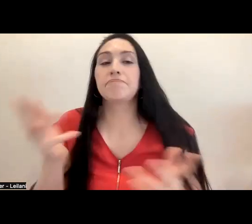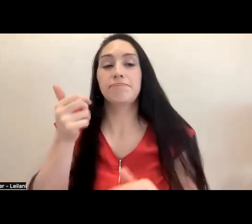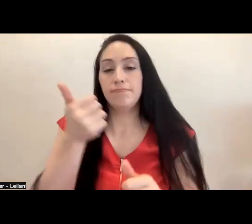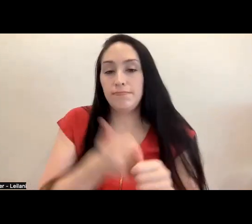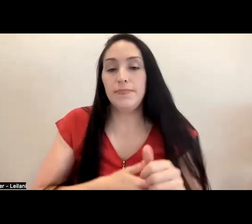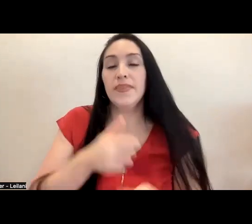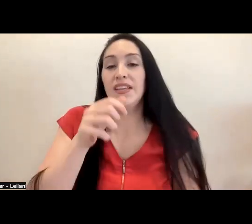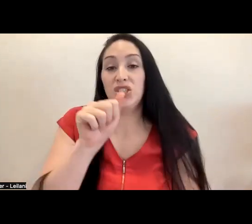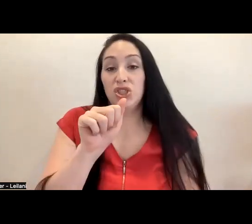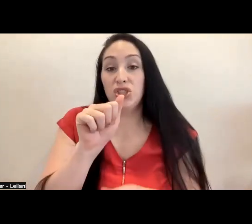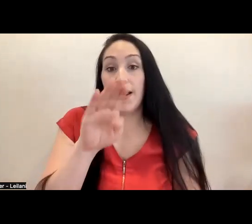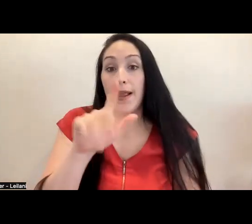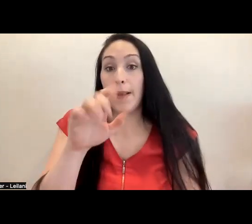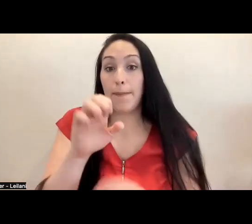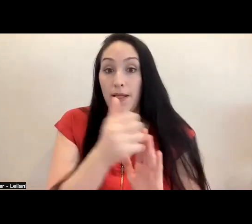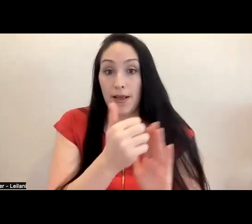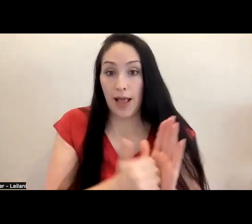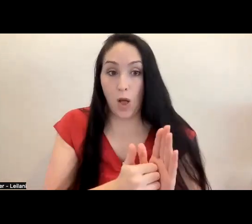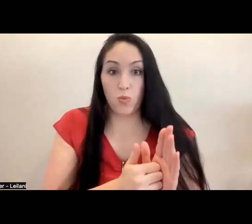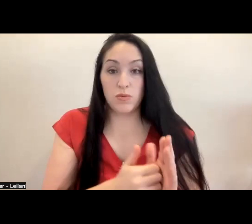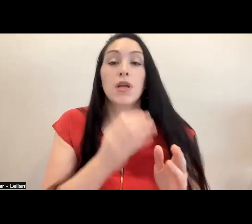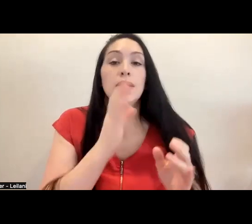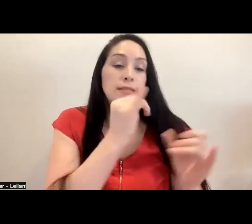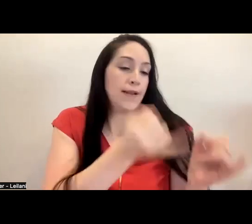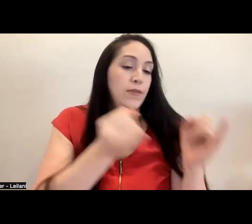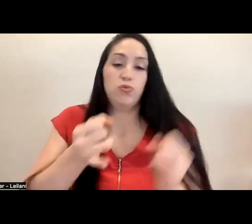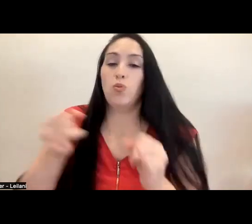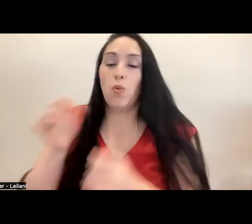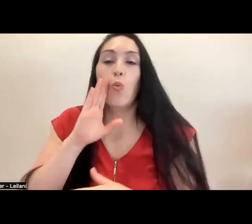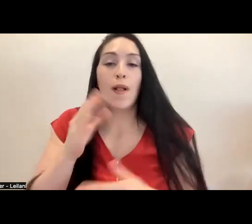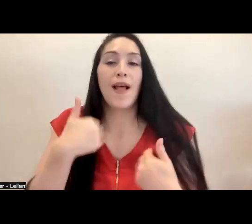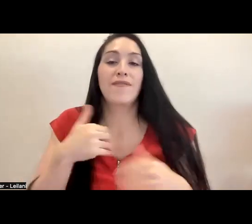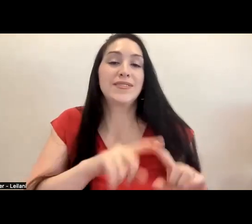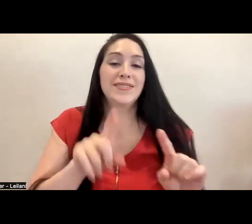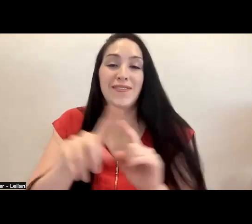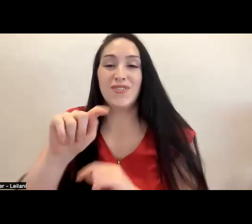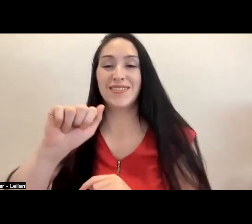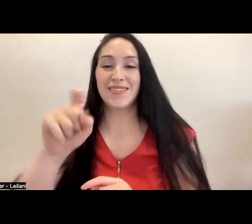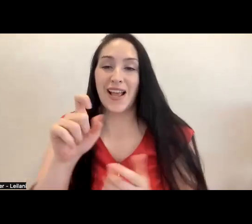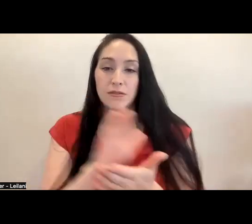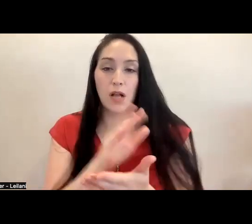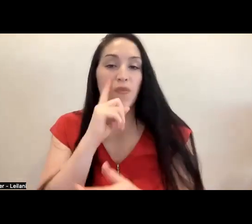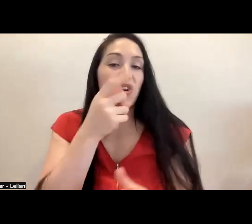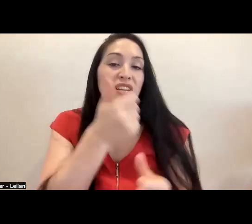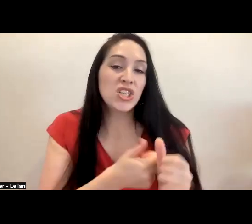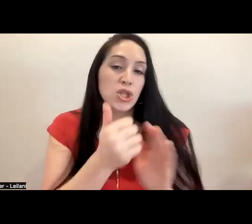tax documents. 11:21:02 So if you're a parent, and maybe you have multiple children that have able accounts, or maybe you're listening on as